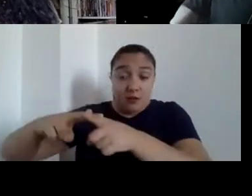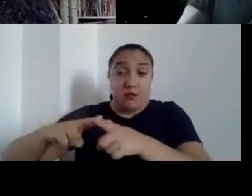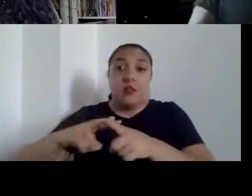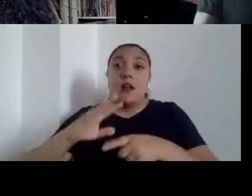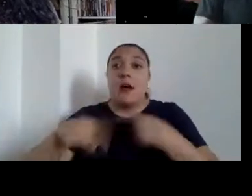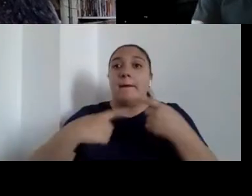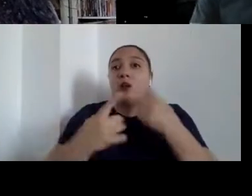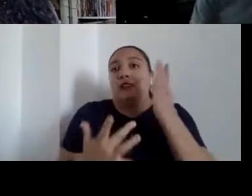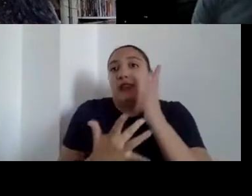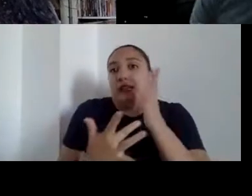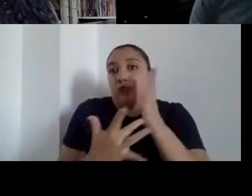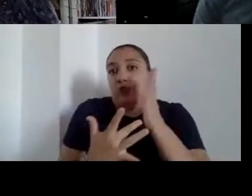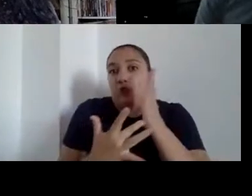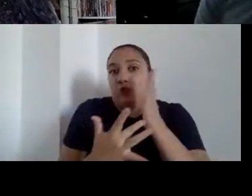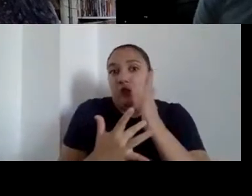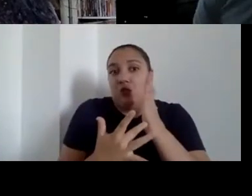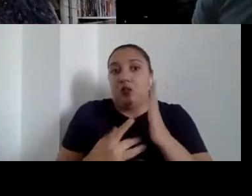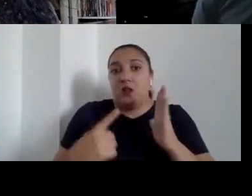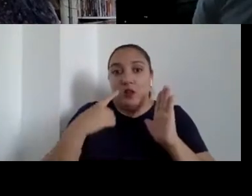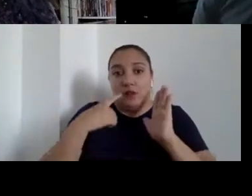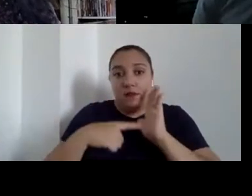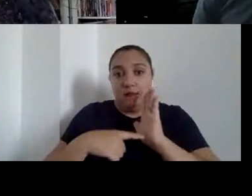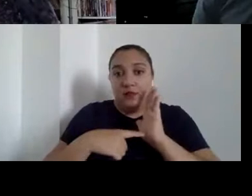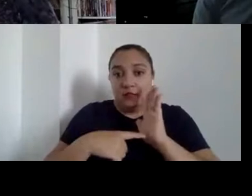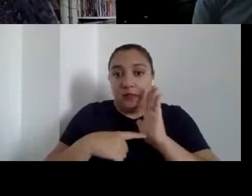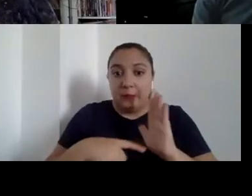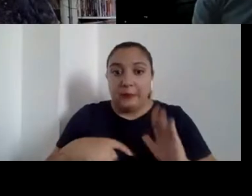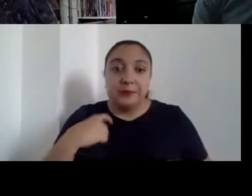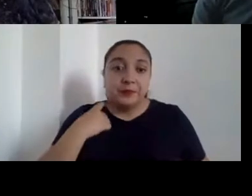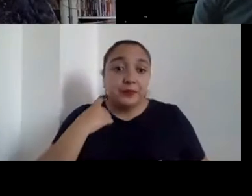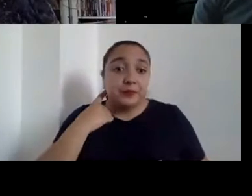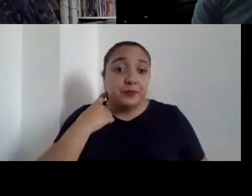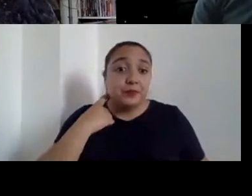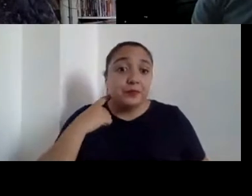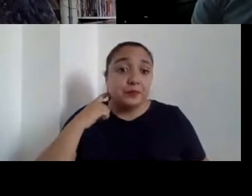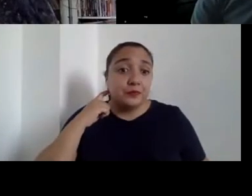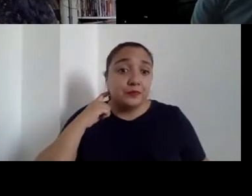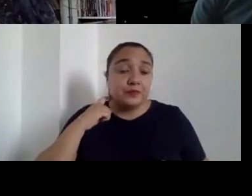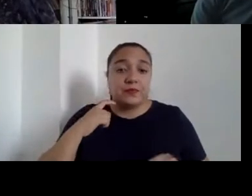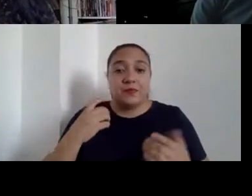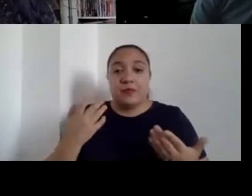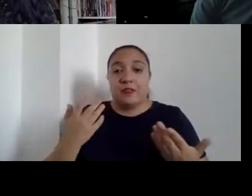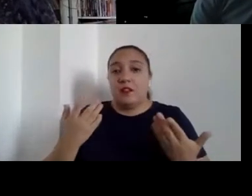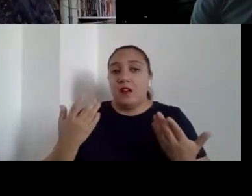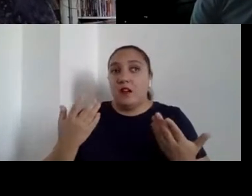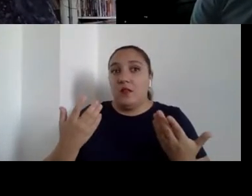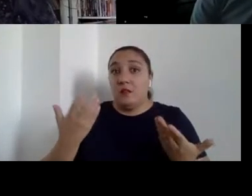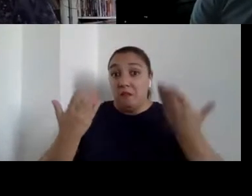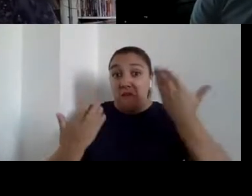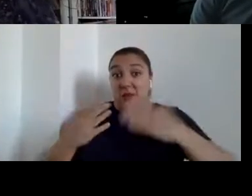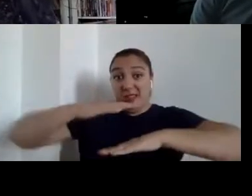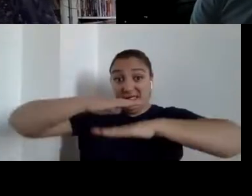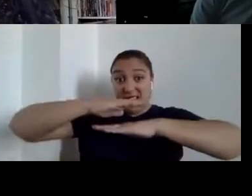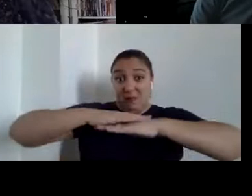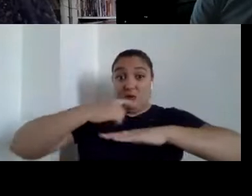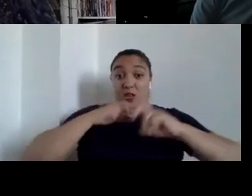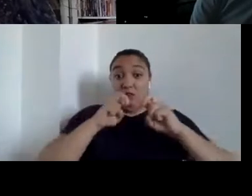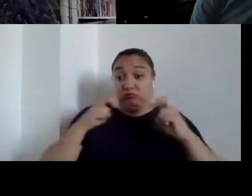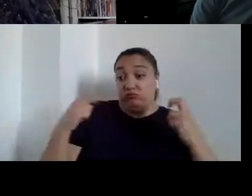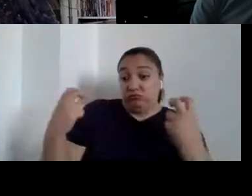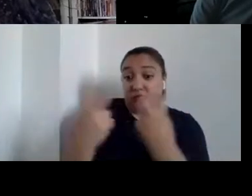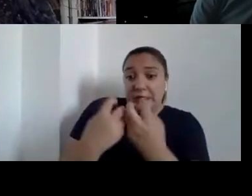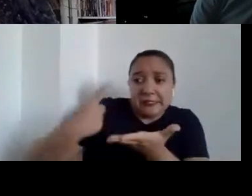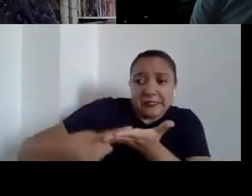you EMPAC tech team watching, but sitting around the table and having meetings with the tech team,